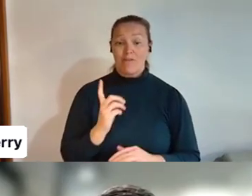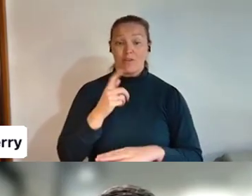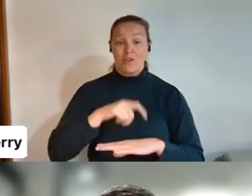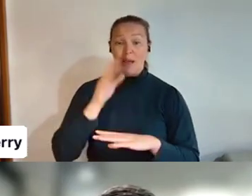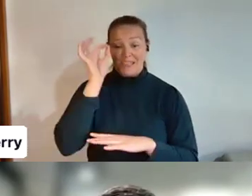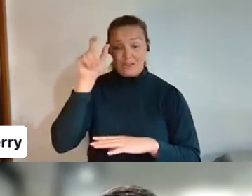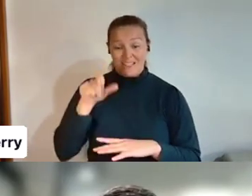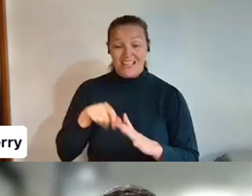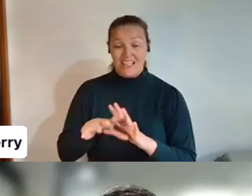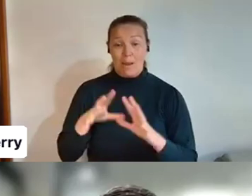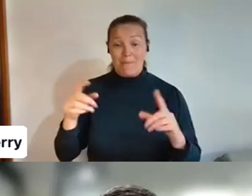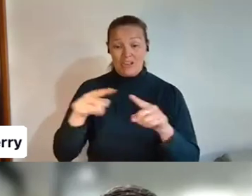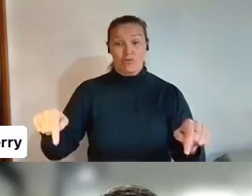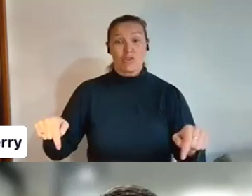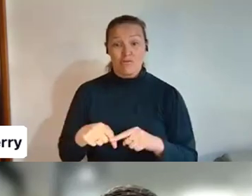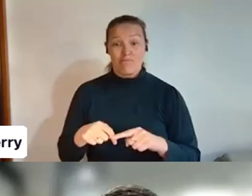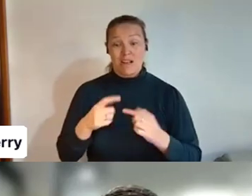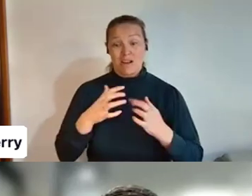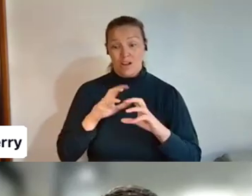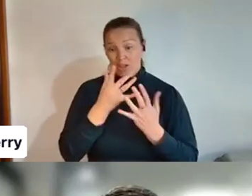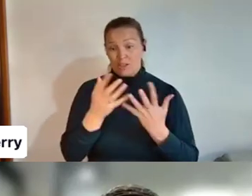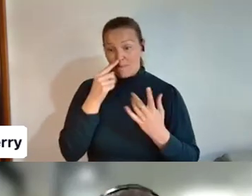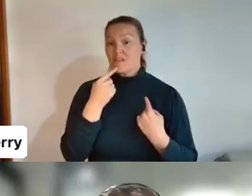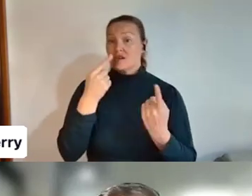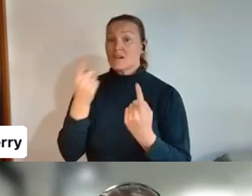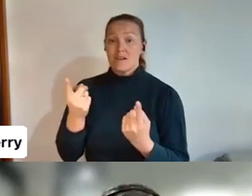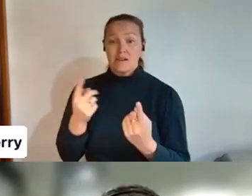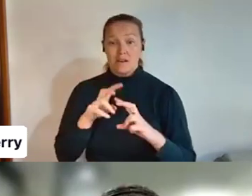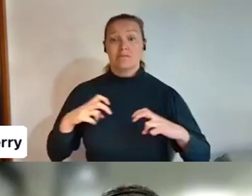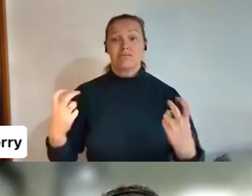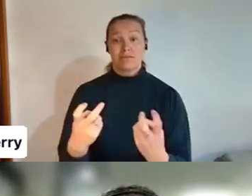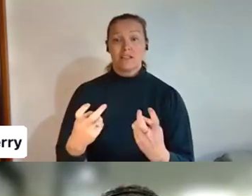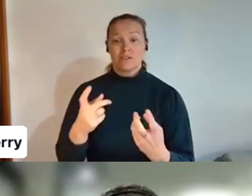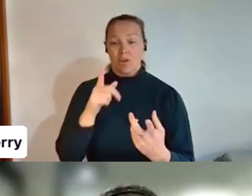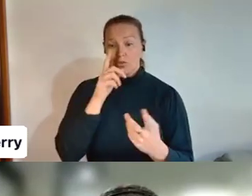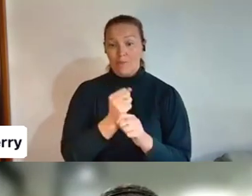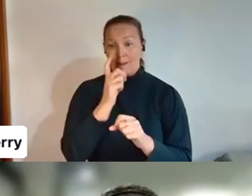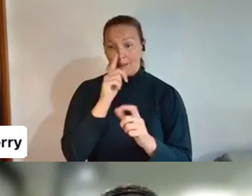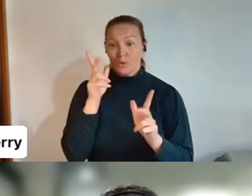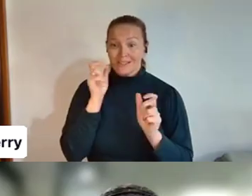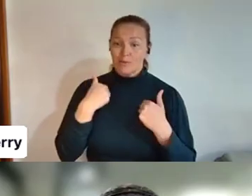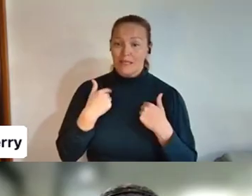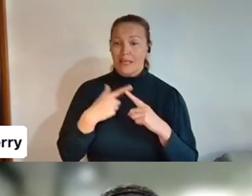full of big voices, and to be heard and respected is not easy. So to put my hand up and say "I need